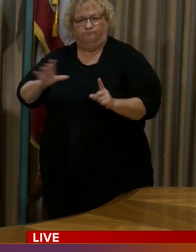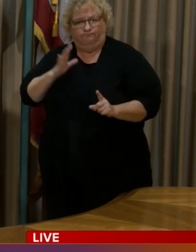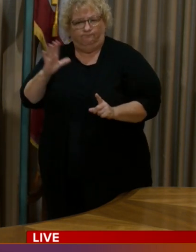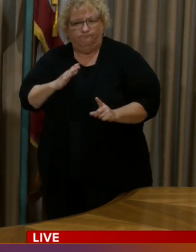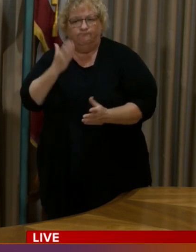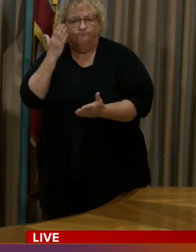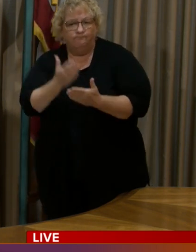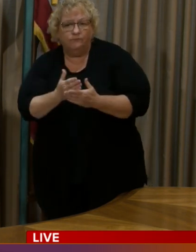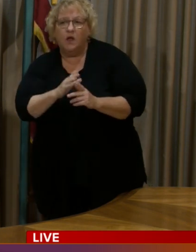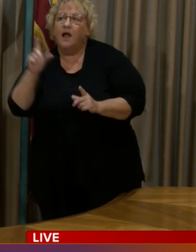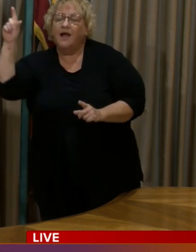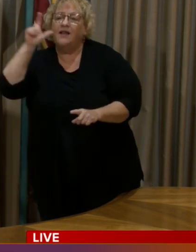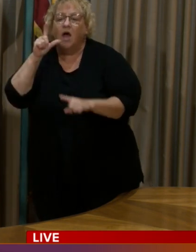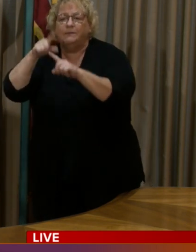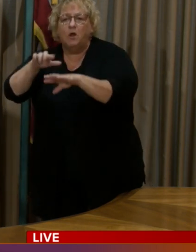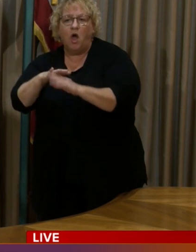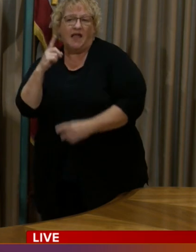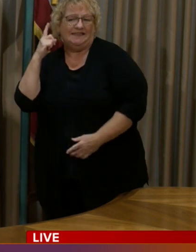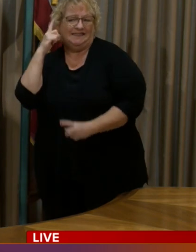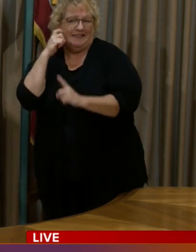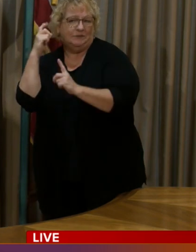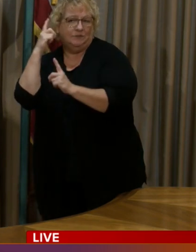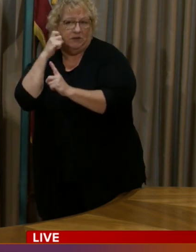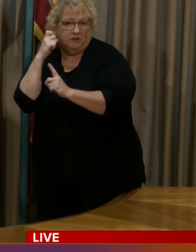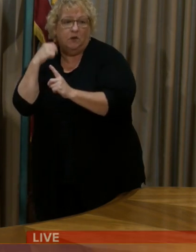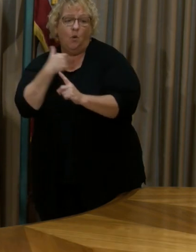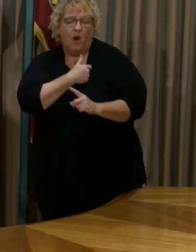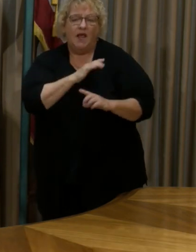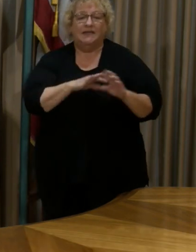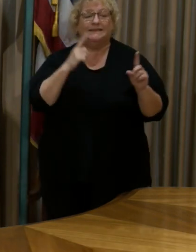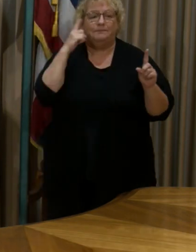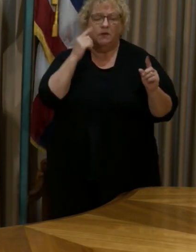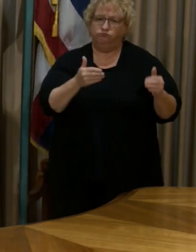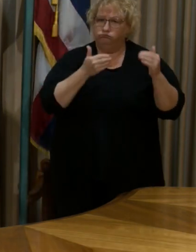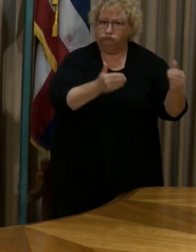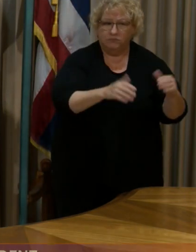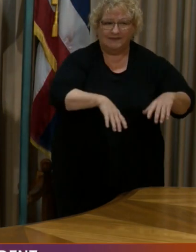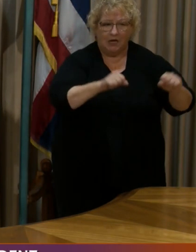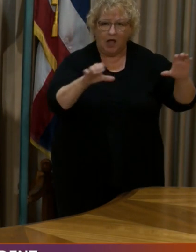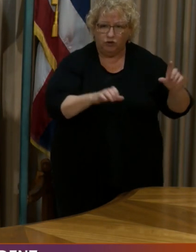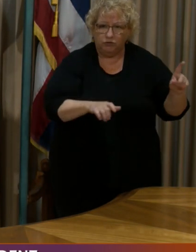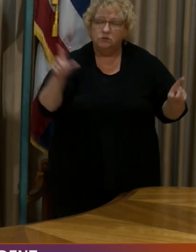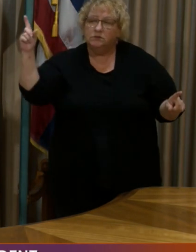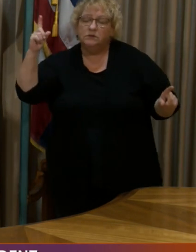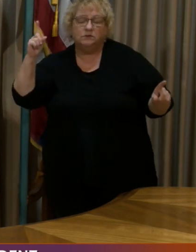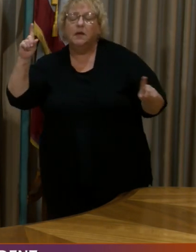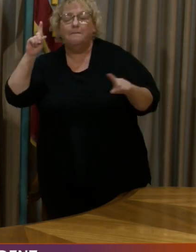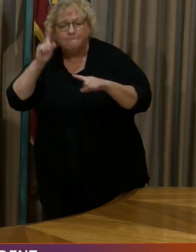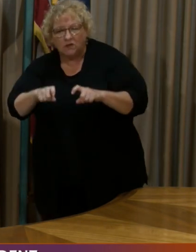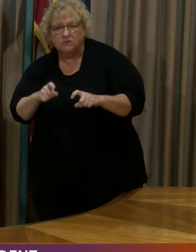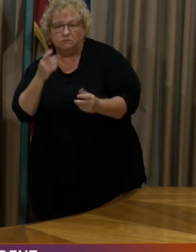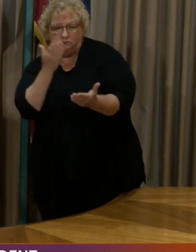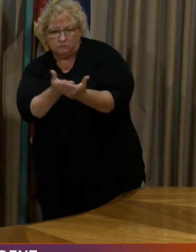NOT WAITING FOR VERIFIED CASES? DOI H WORKS AROUND OFFICIAL VERIFIED CASES AND DATA. AND SO THERE'S VARIOUS WAYS IN